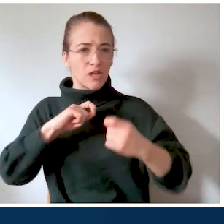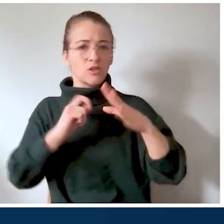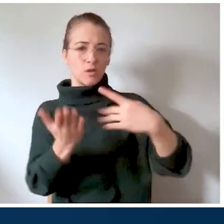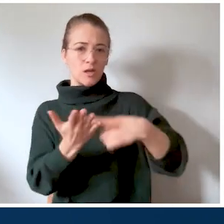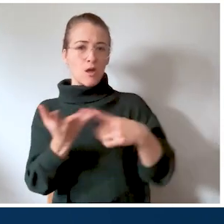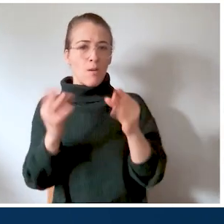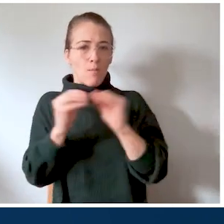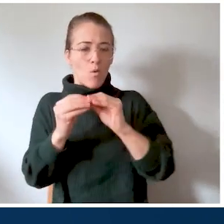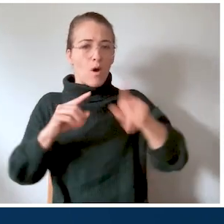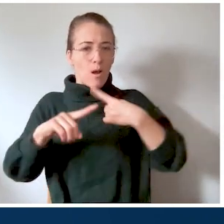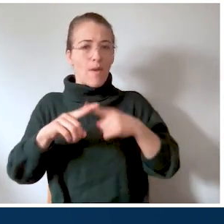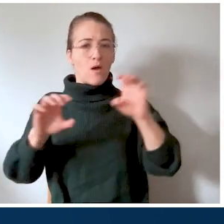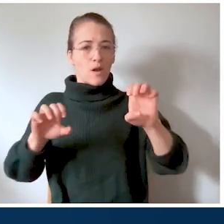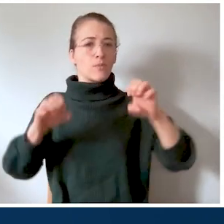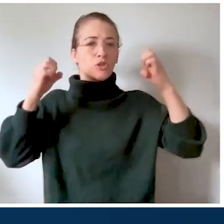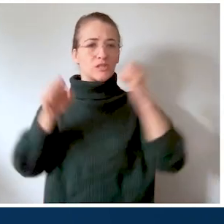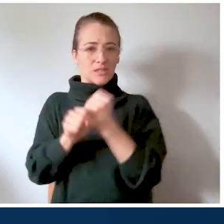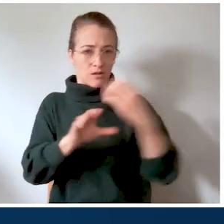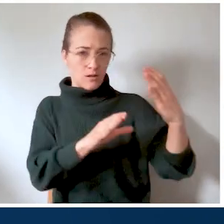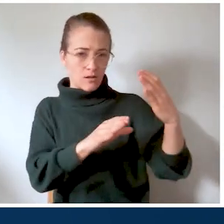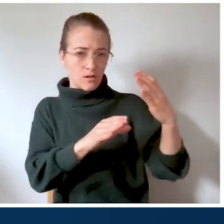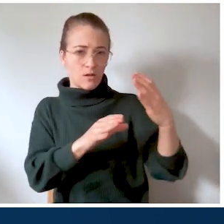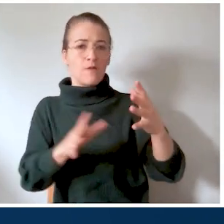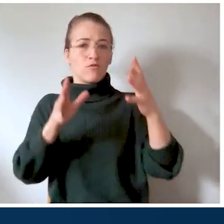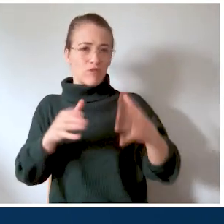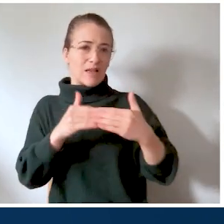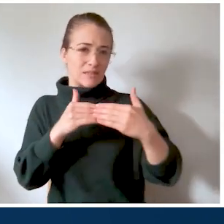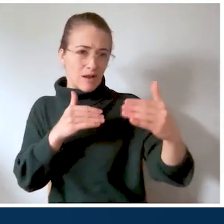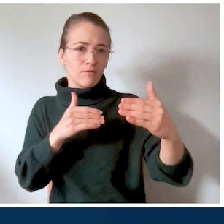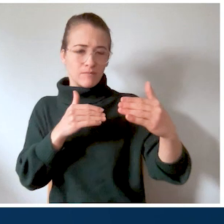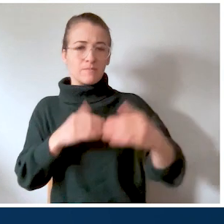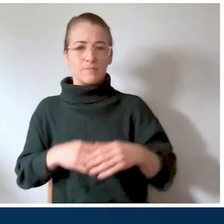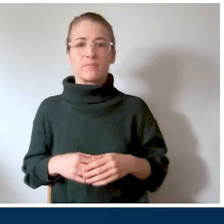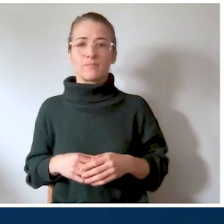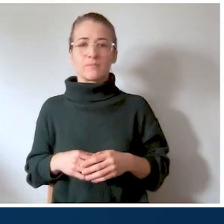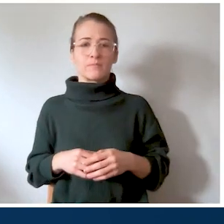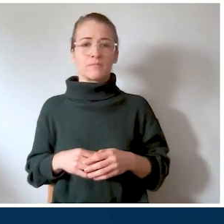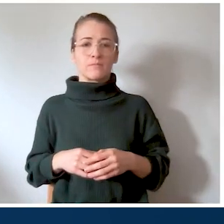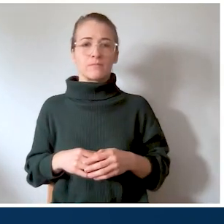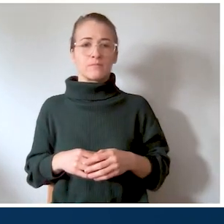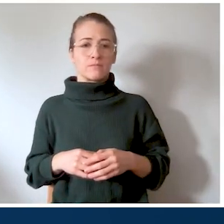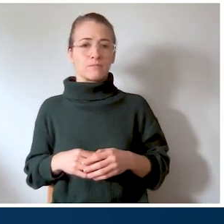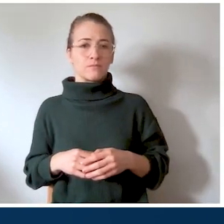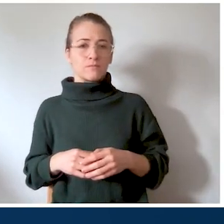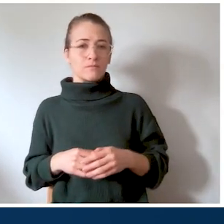about emergency preparedness in the rest of the podcast, but it seems like the right place